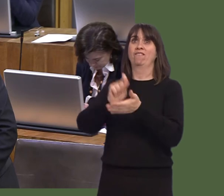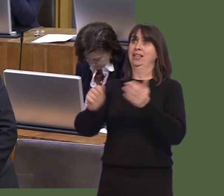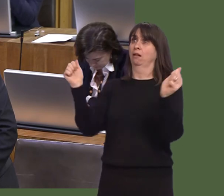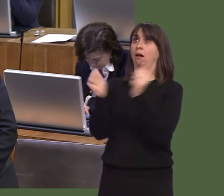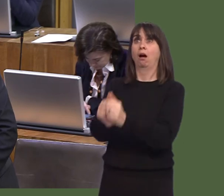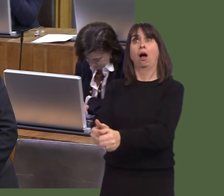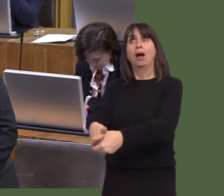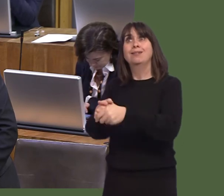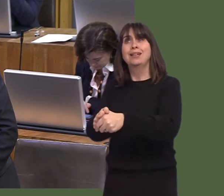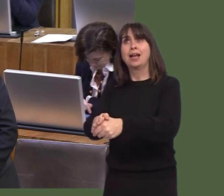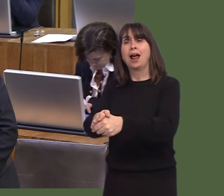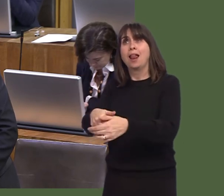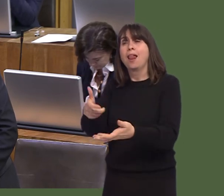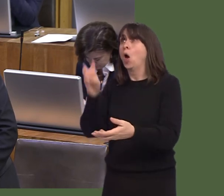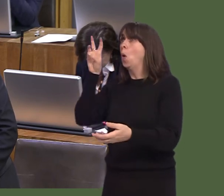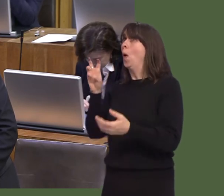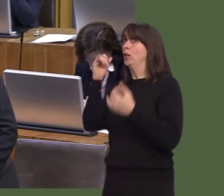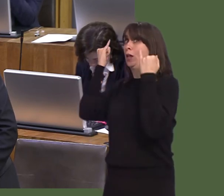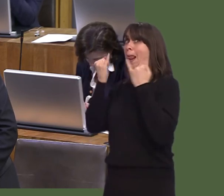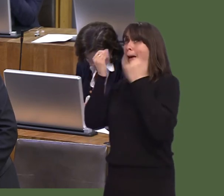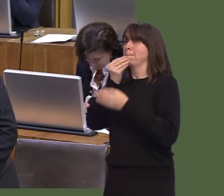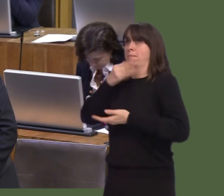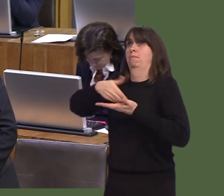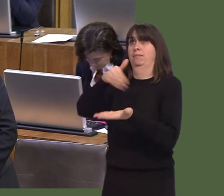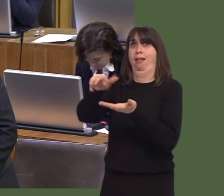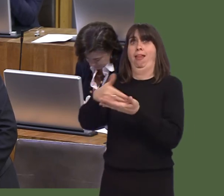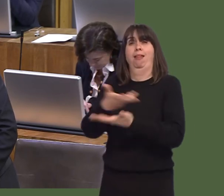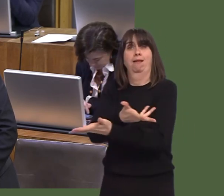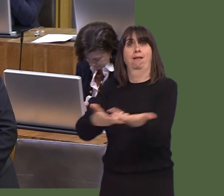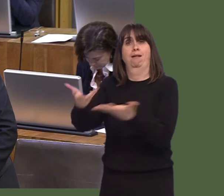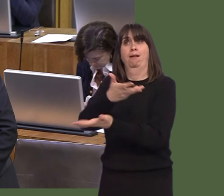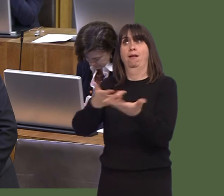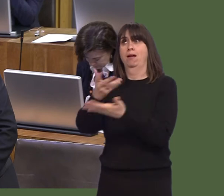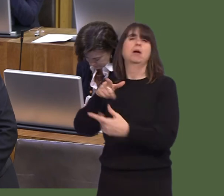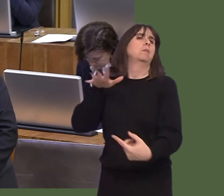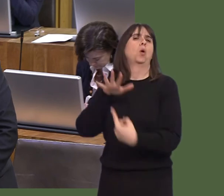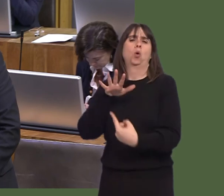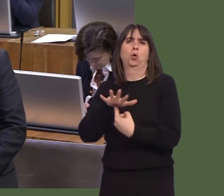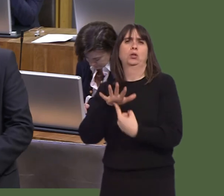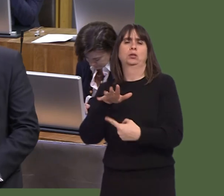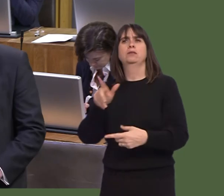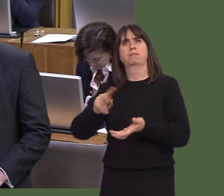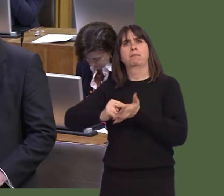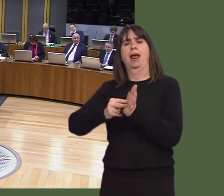Carwyn Jones AM: On the swift change, that is a matter, of course, for the UK Government,